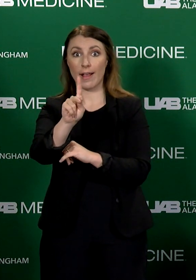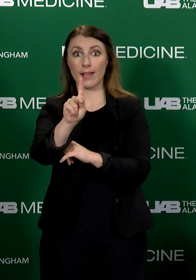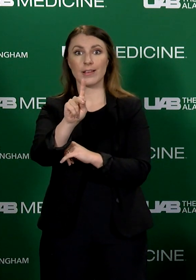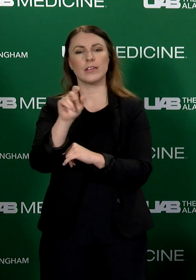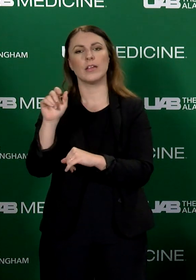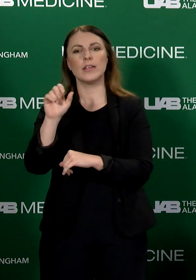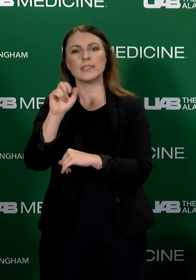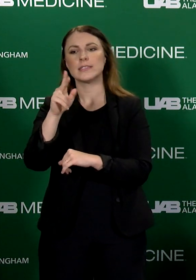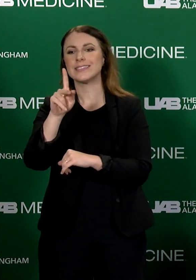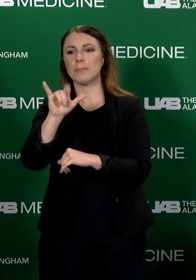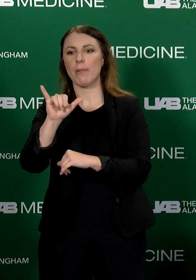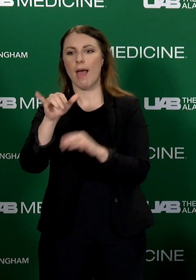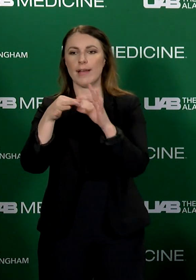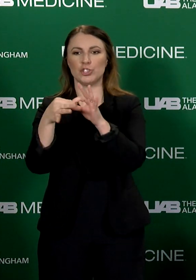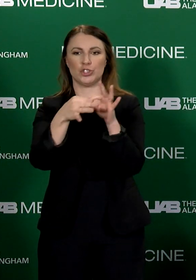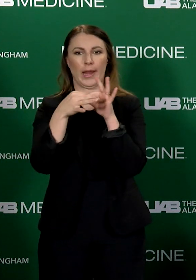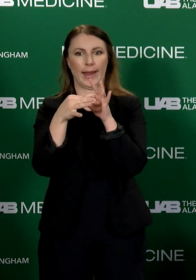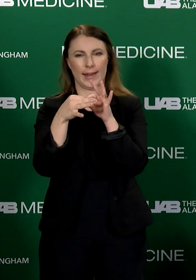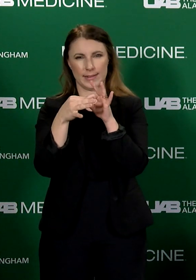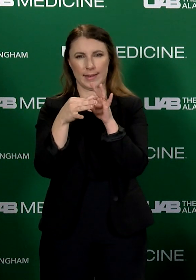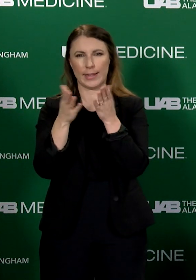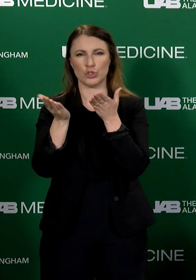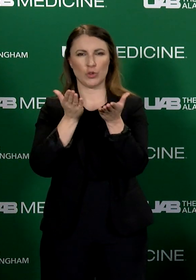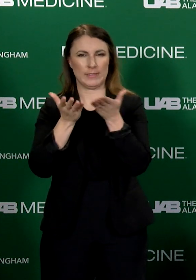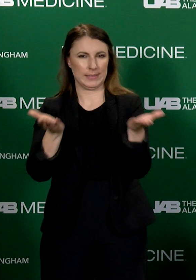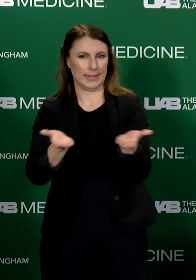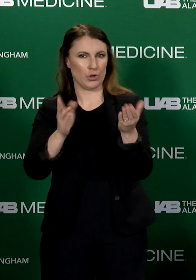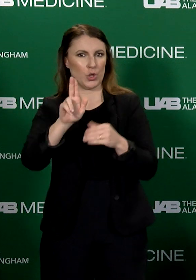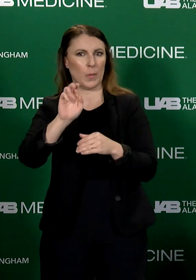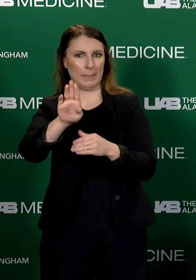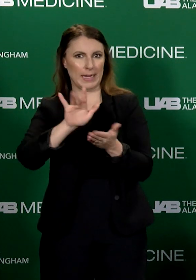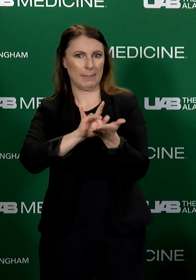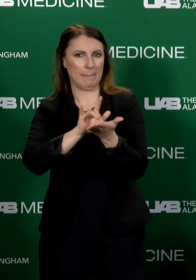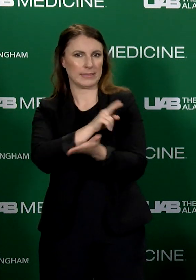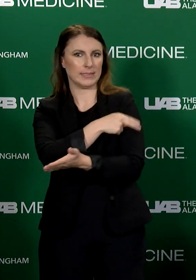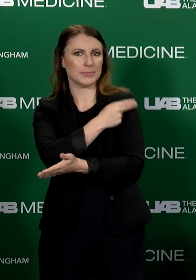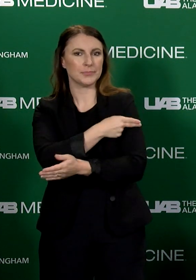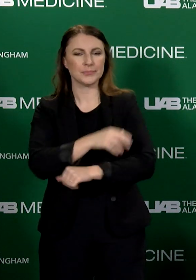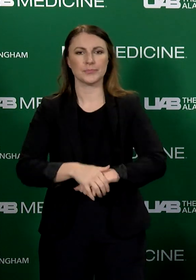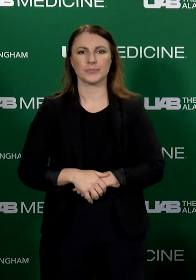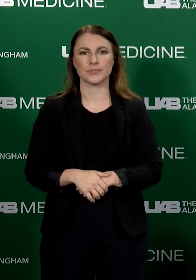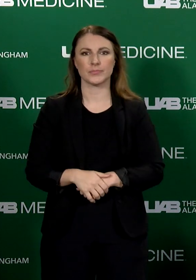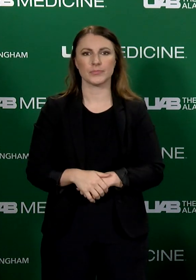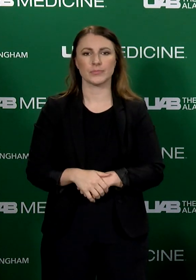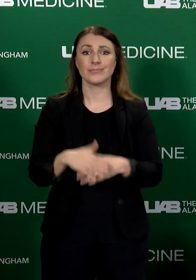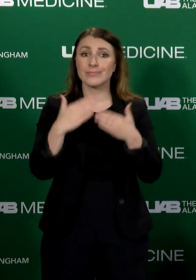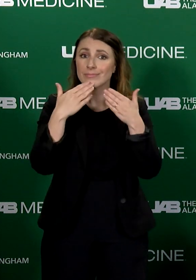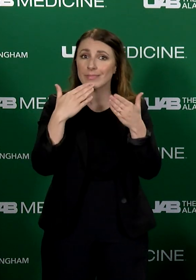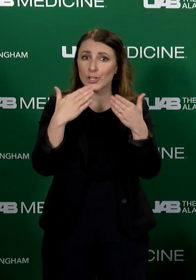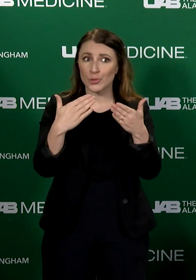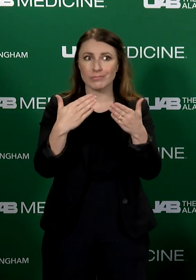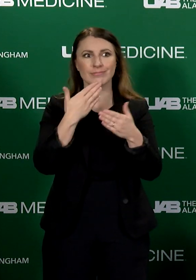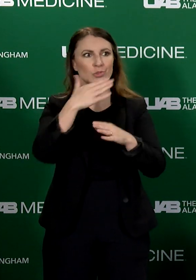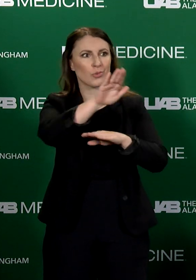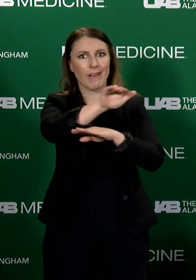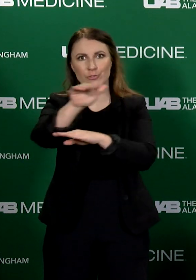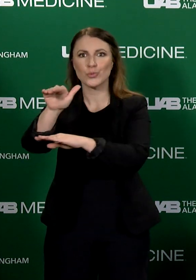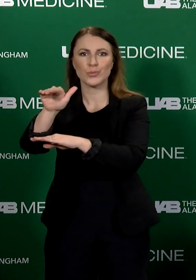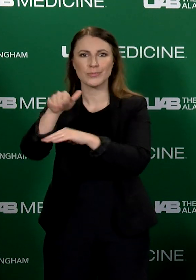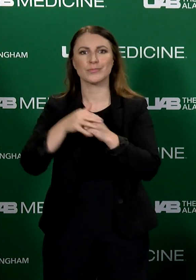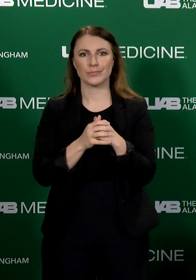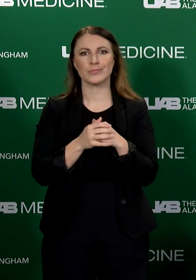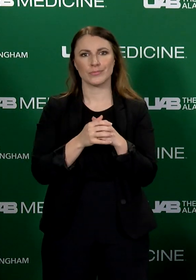medicine Thank You Savannah good afternoon everybody I wanted to talk to